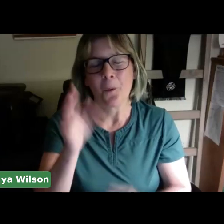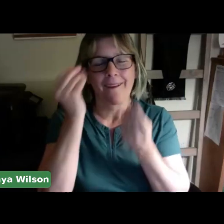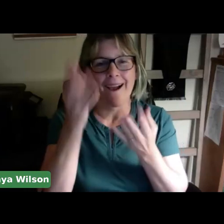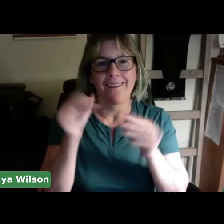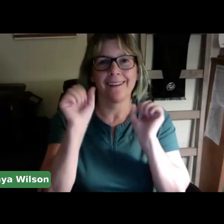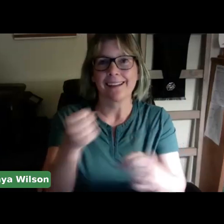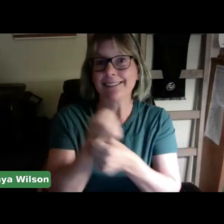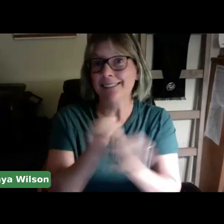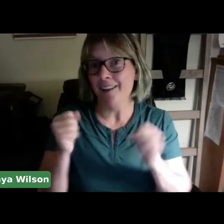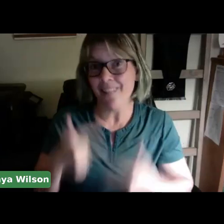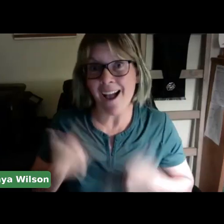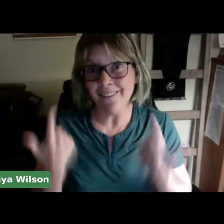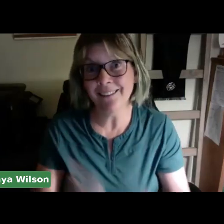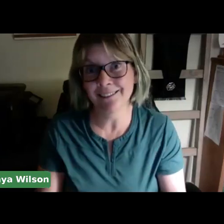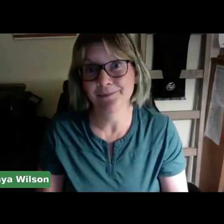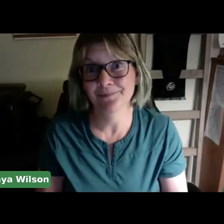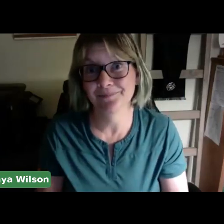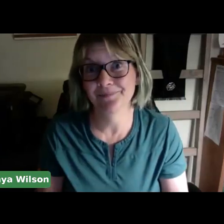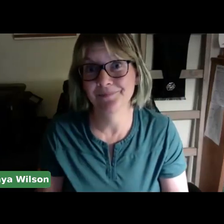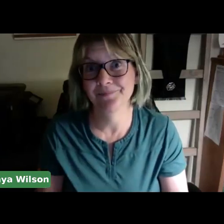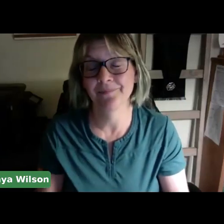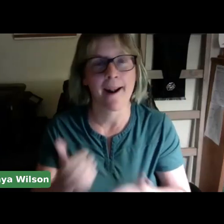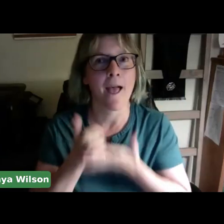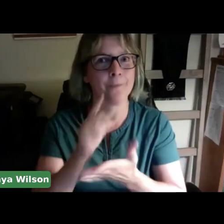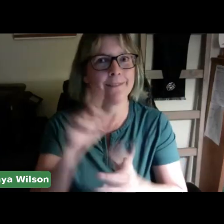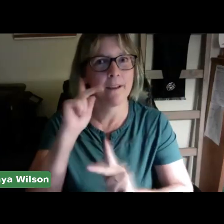too. Your information can save lives.